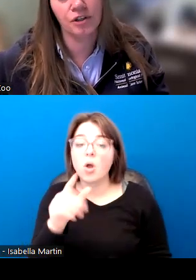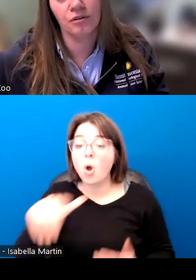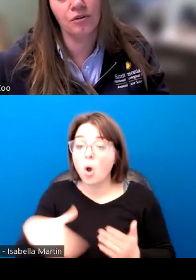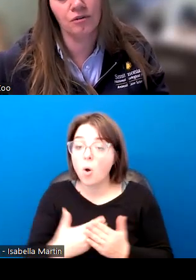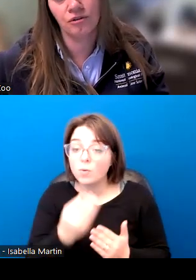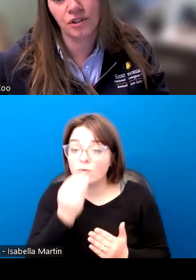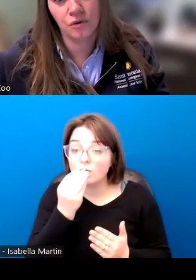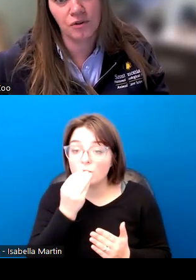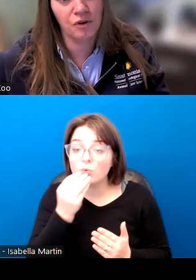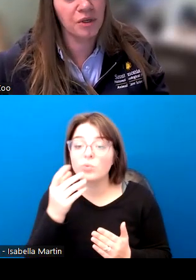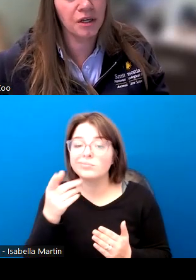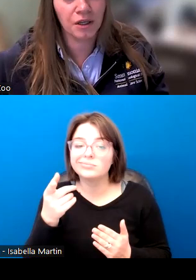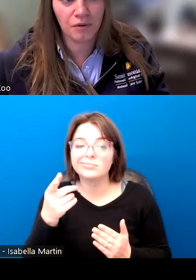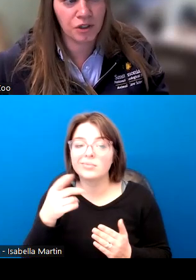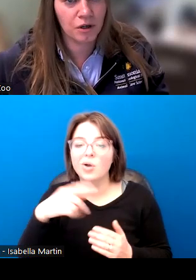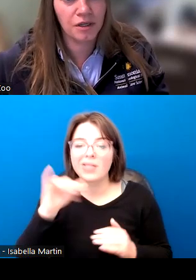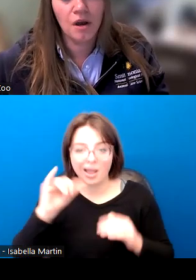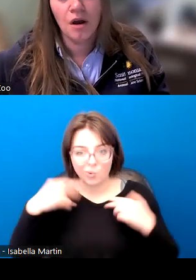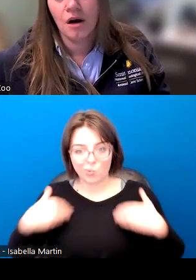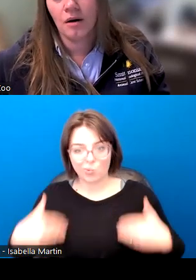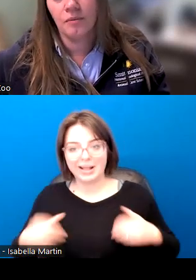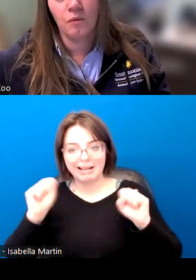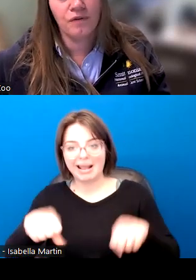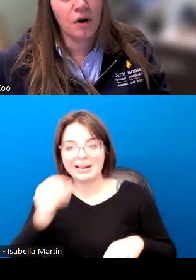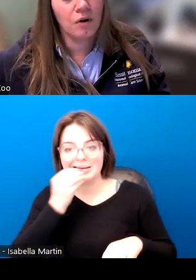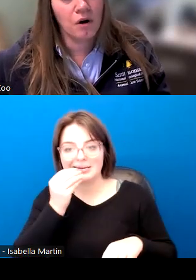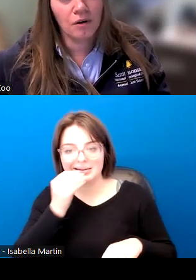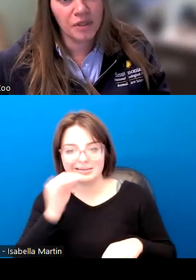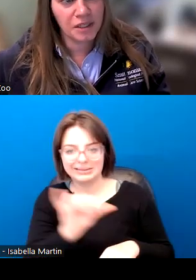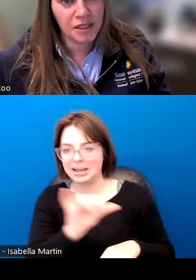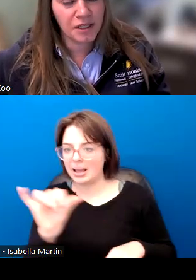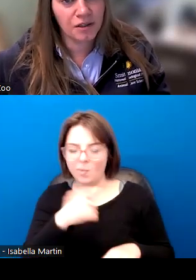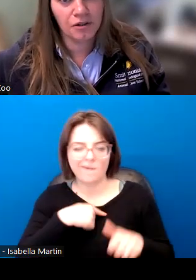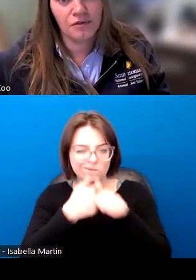to your local grocery stores. You'd be eating in a restaurant, we follow all usda standards